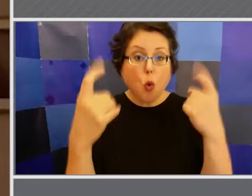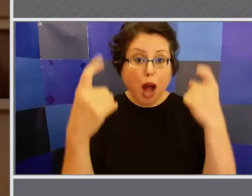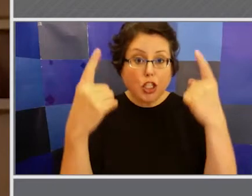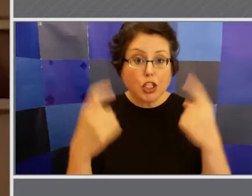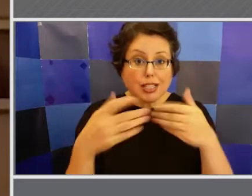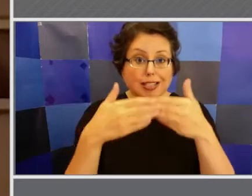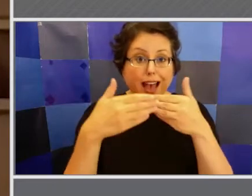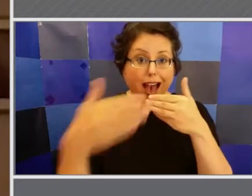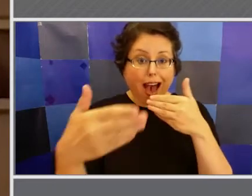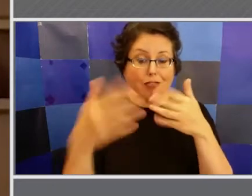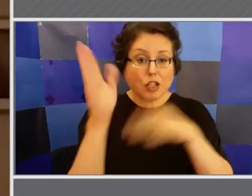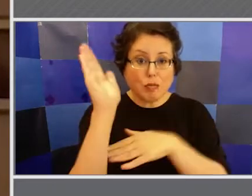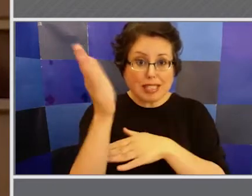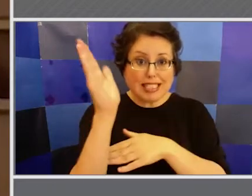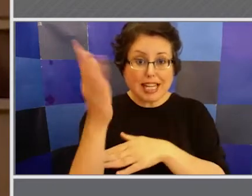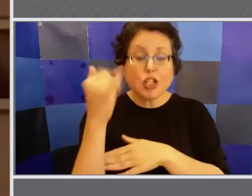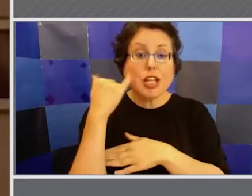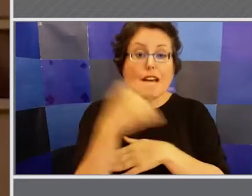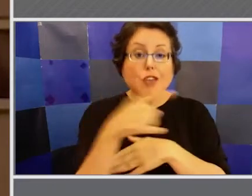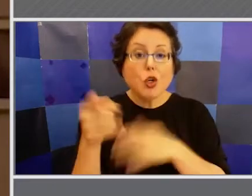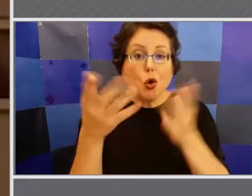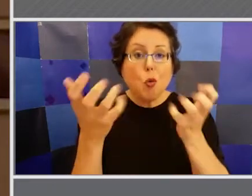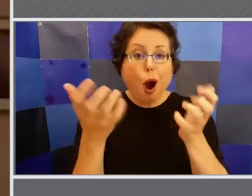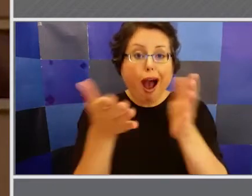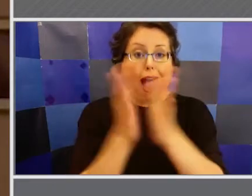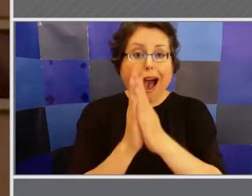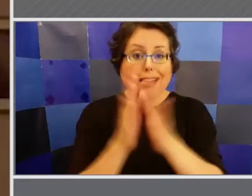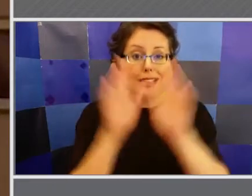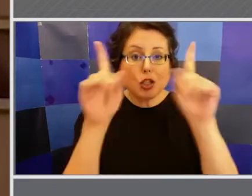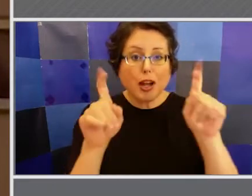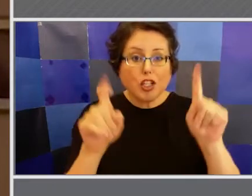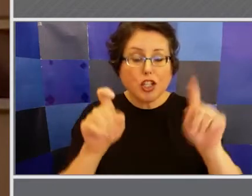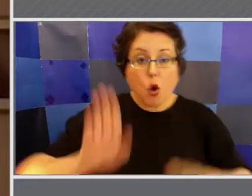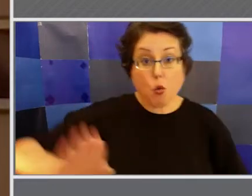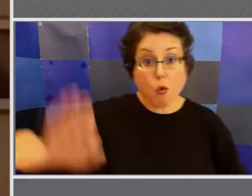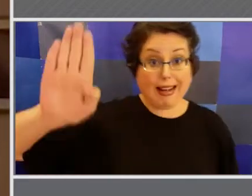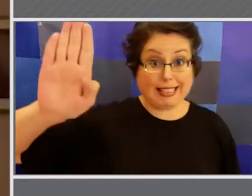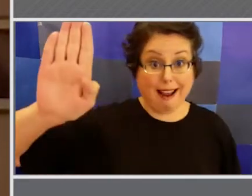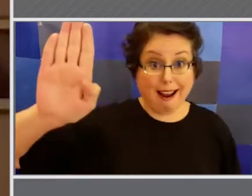to ask a question, you need to either raise your hand or use the q amp a feature at the